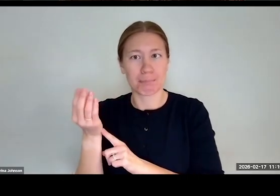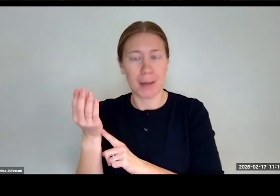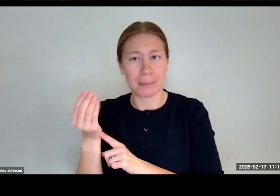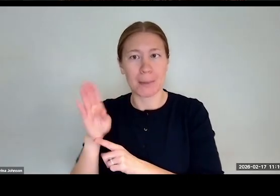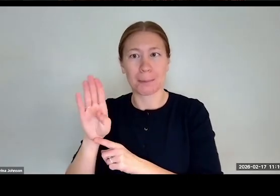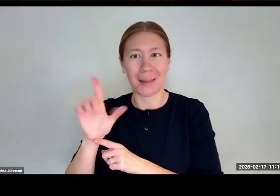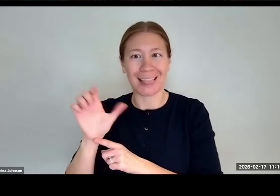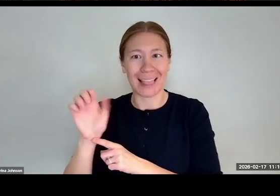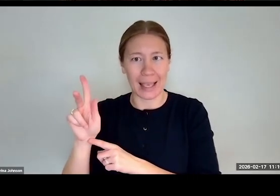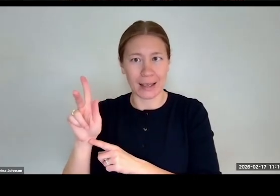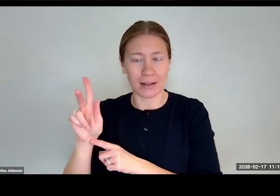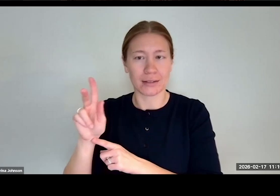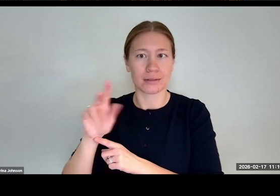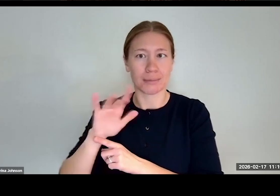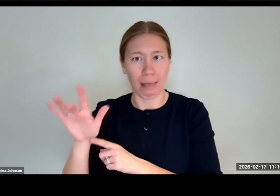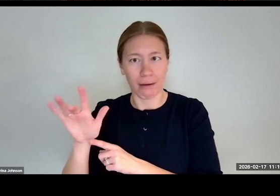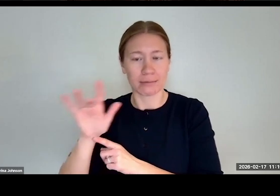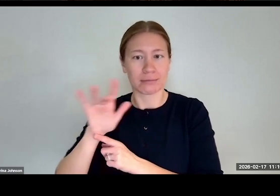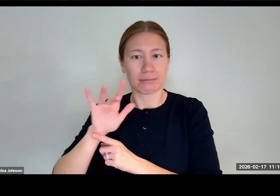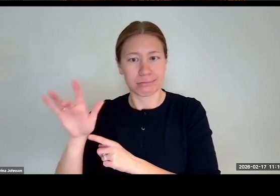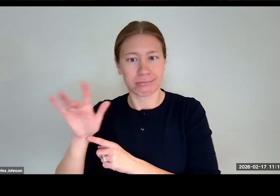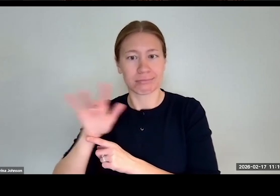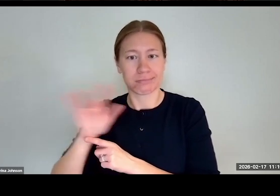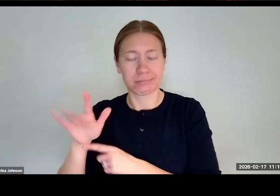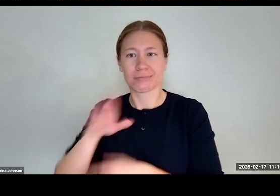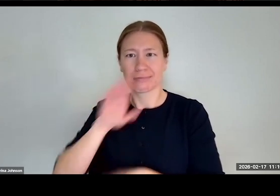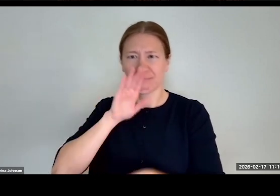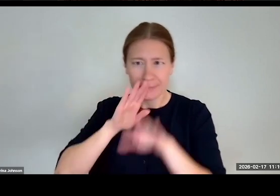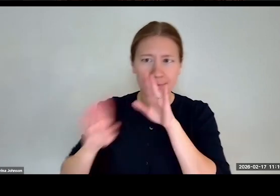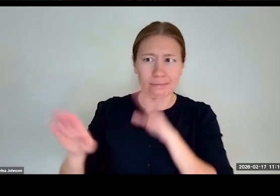It can be confusing and frustrating if users are encountering a whole bunch of blanks.